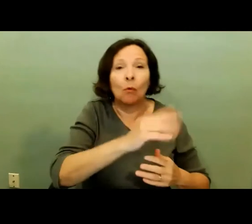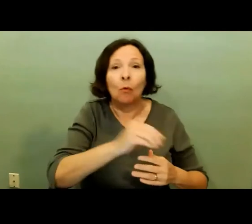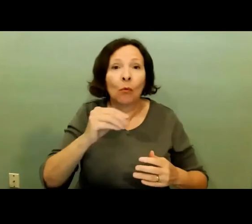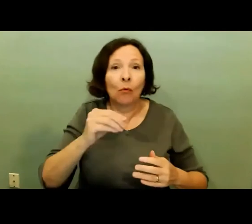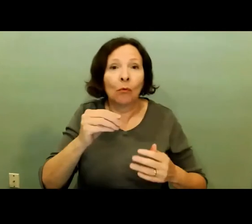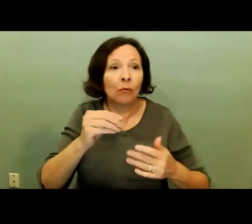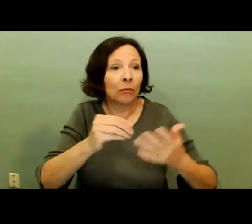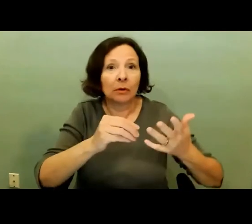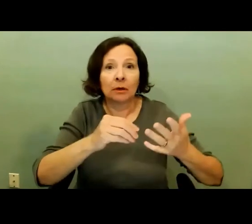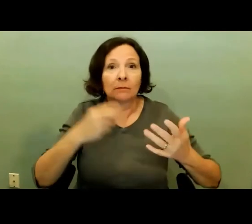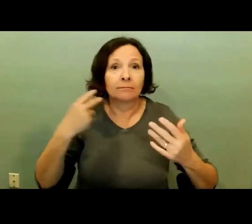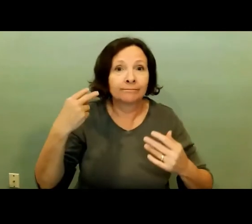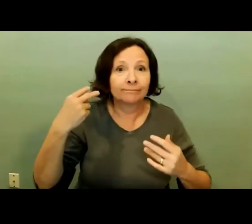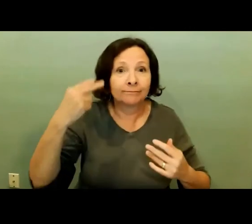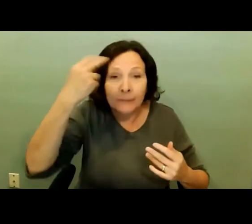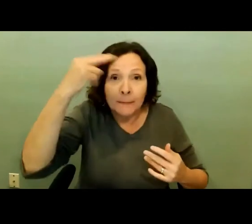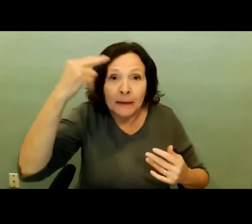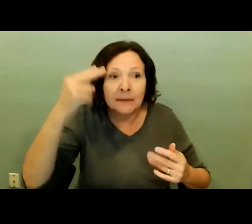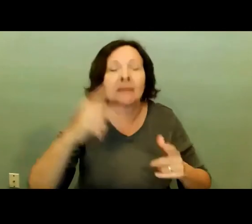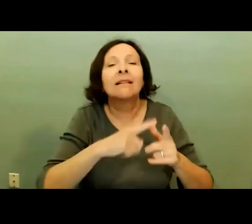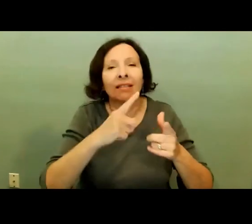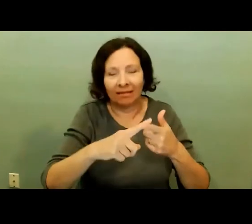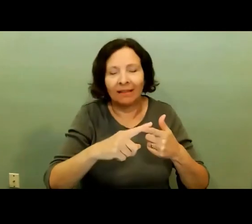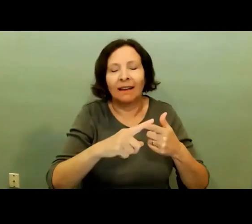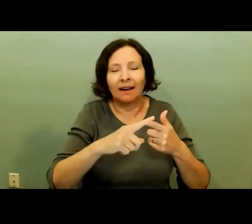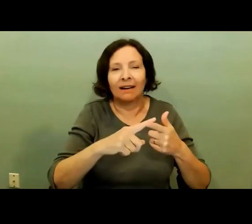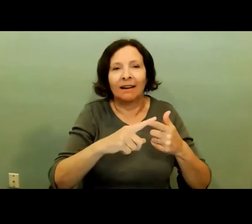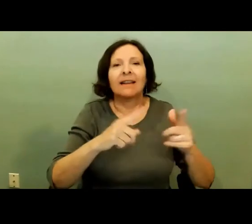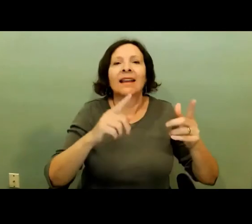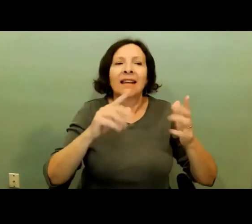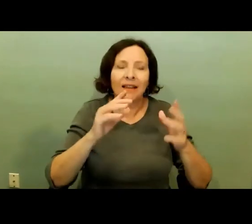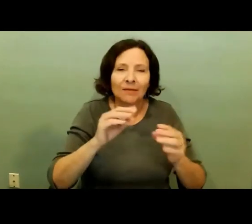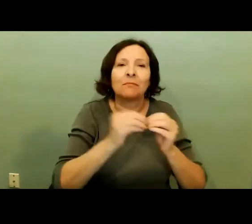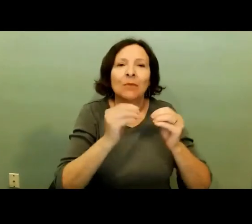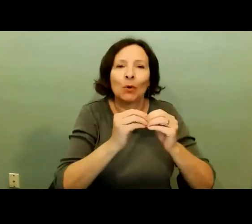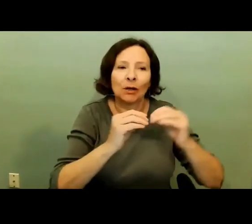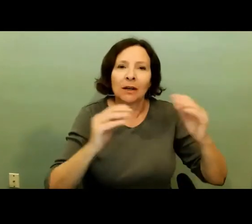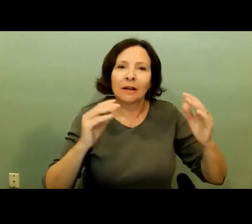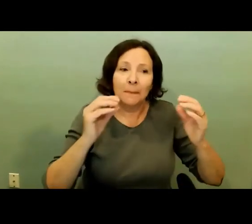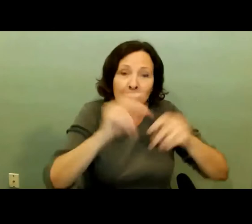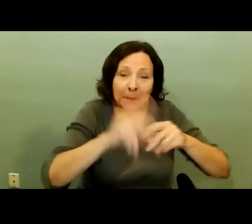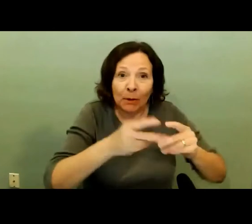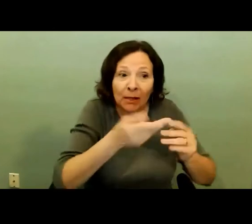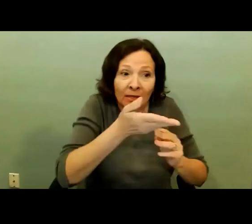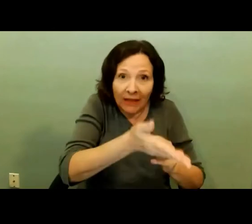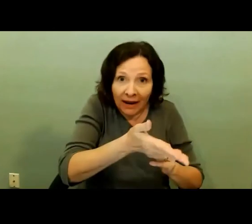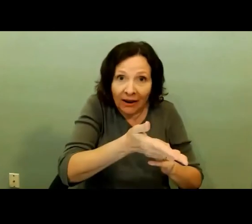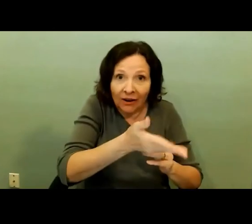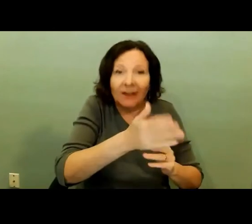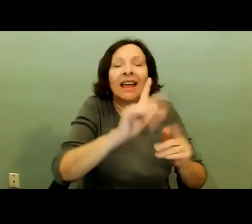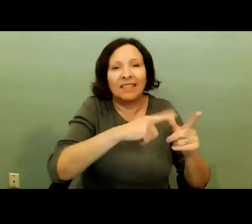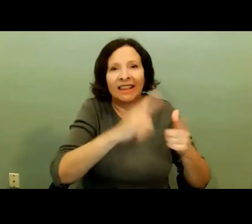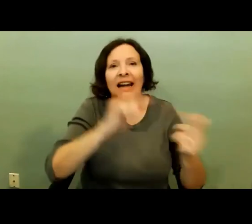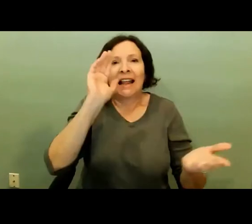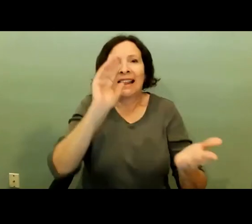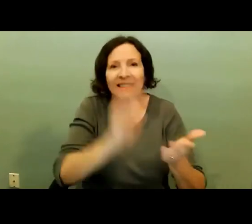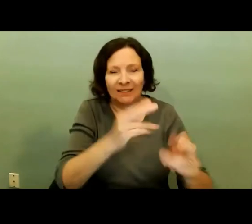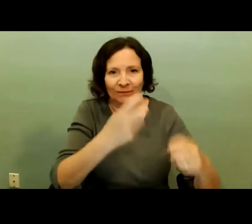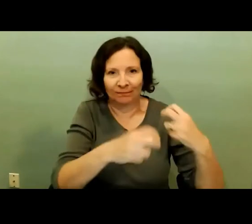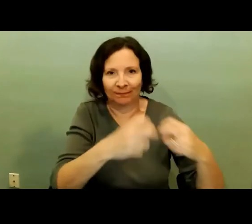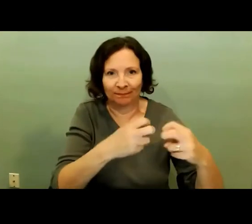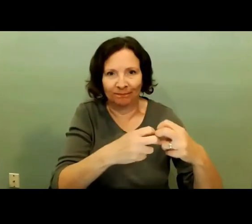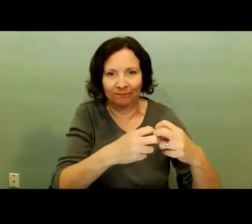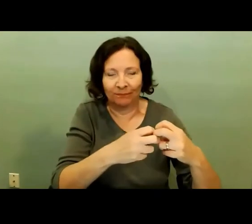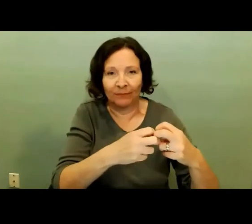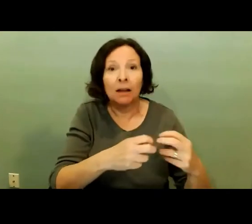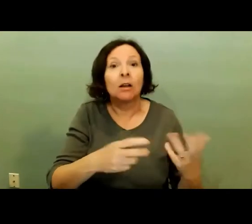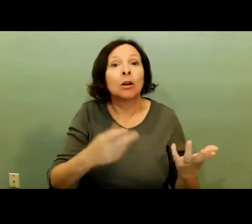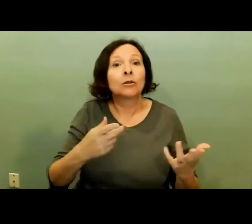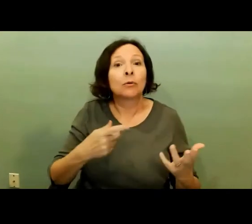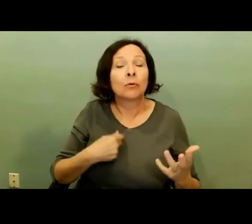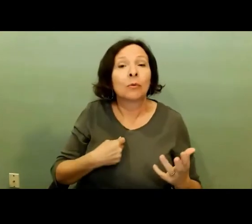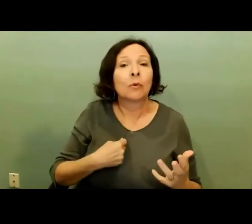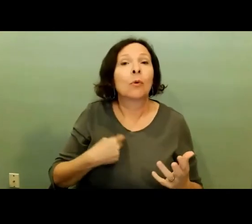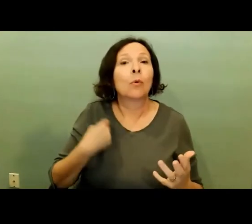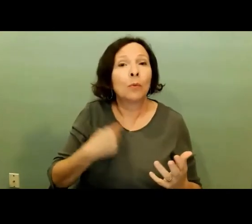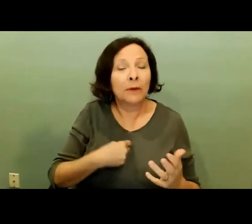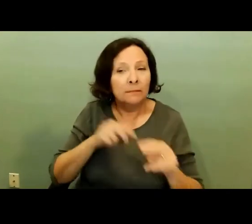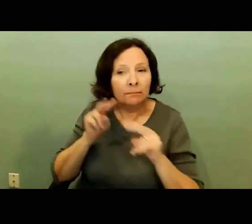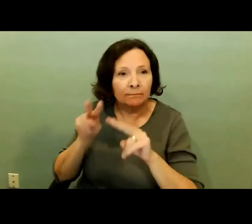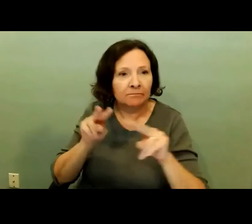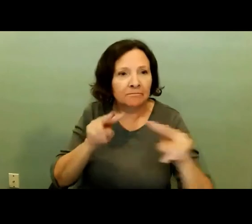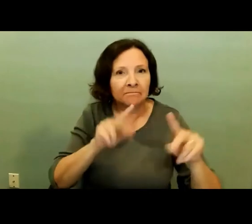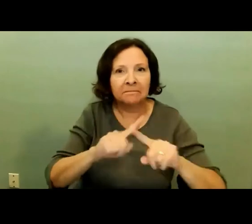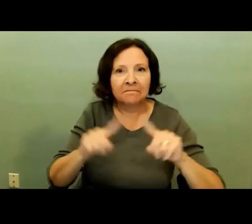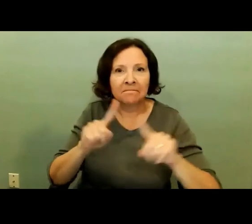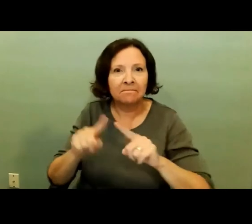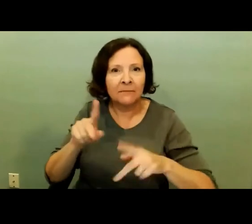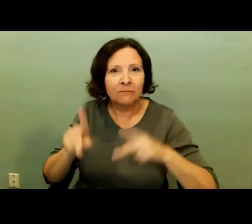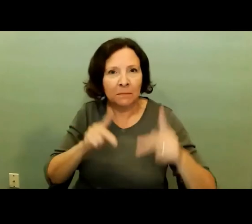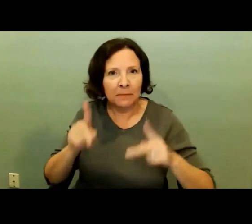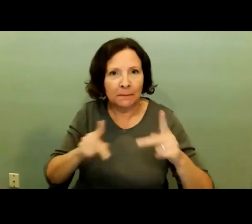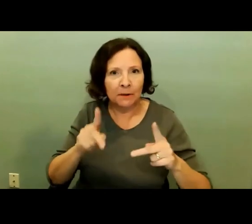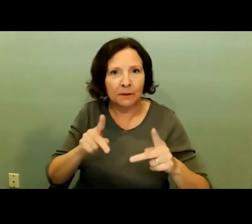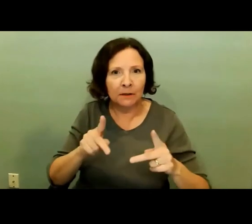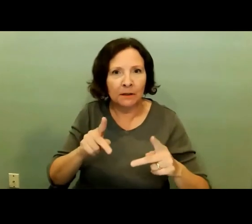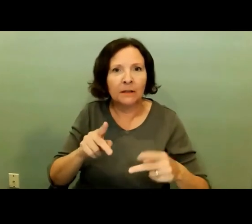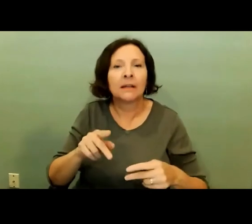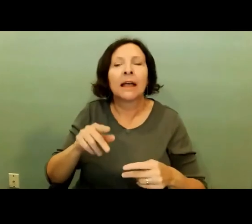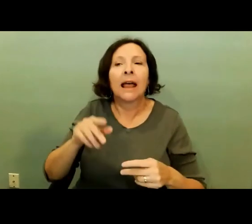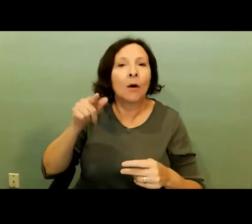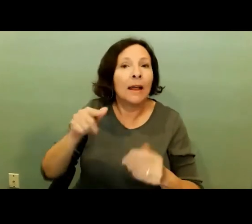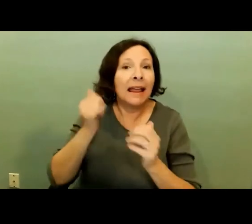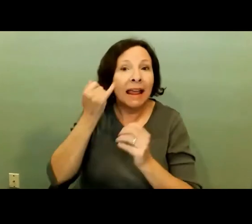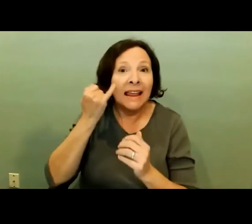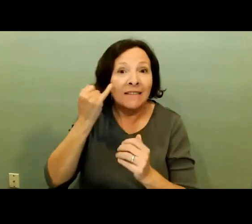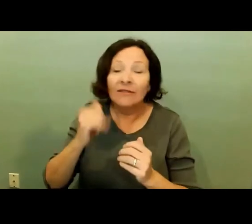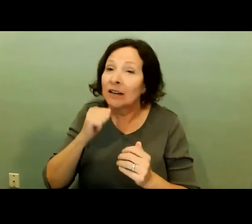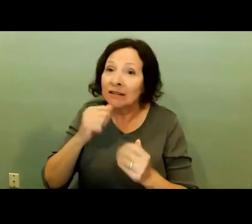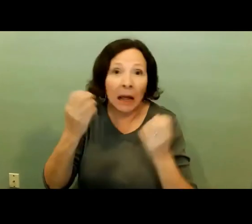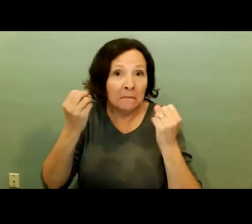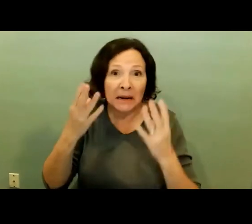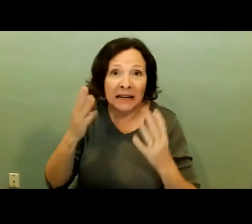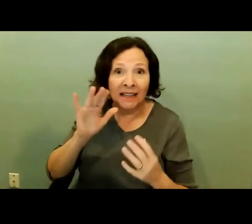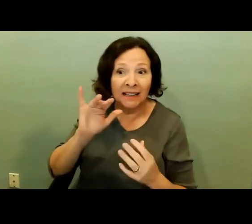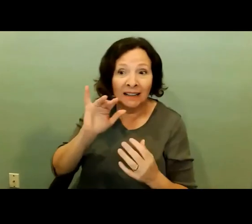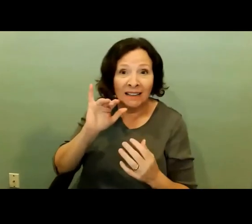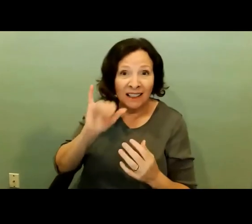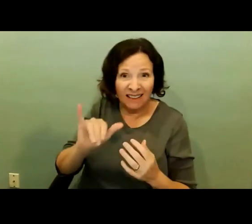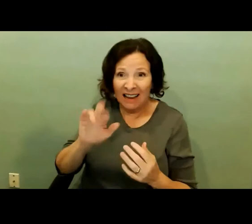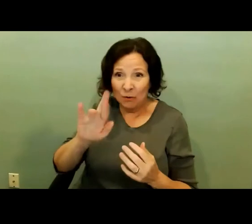to that as critical mass. And there are many students from similar race and ethnicity who are